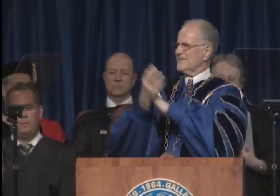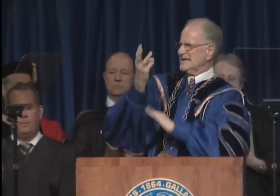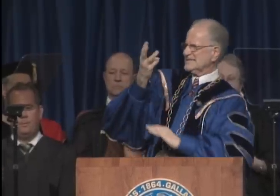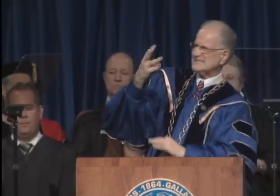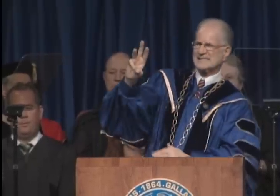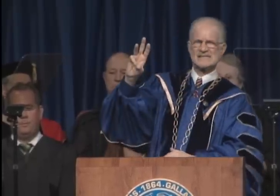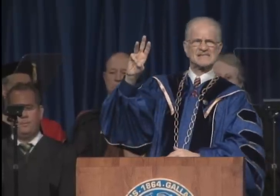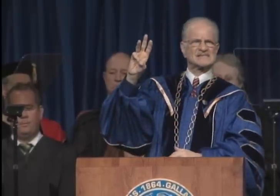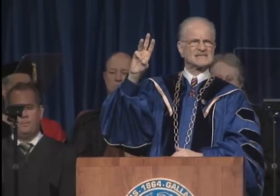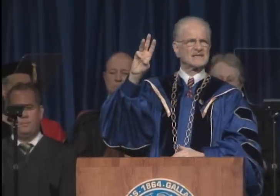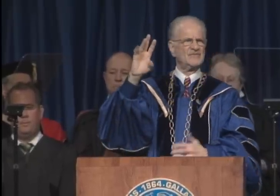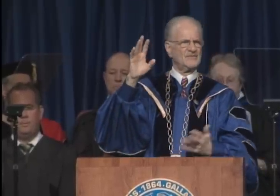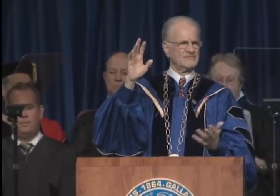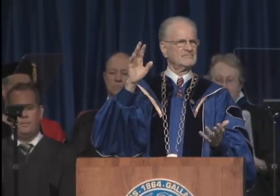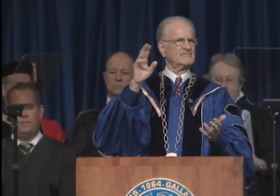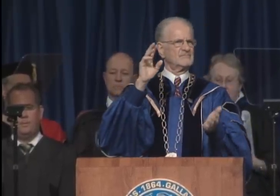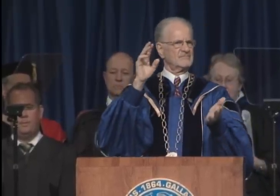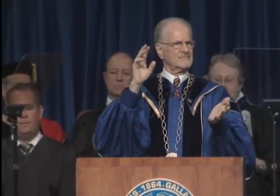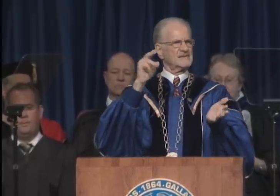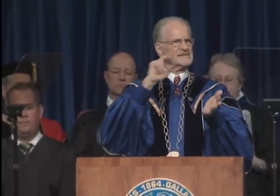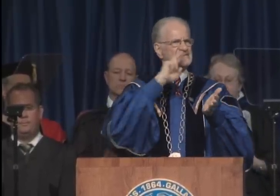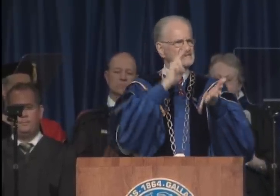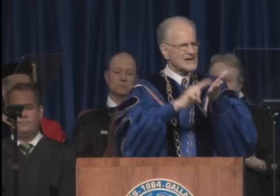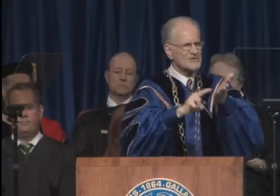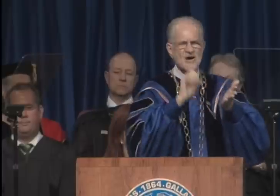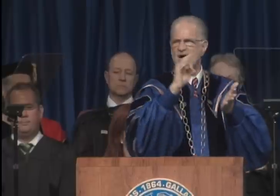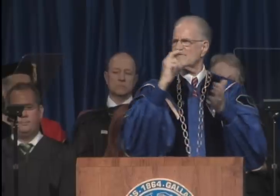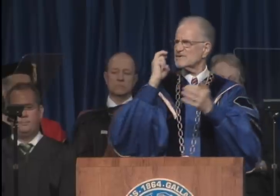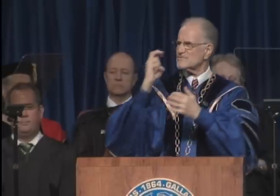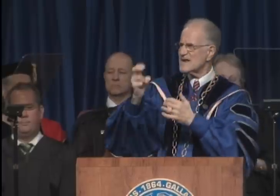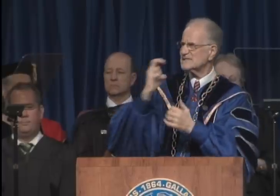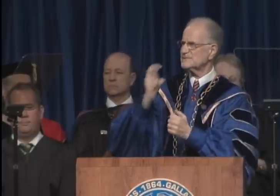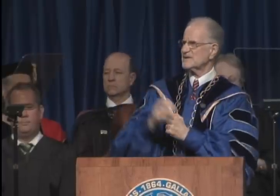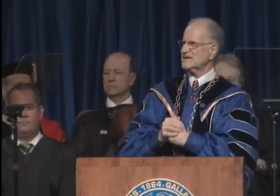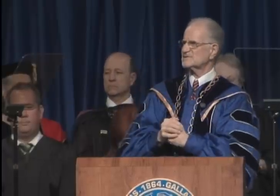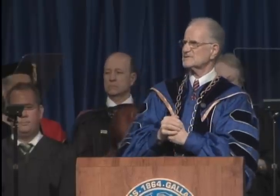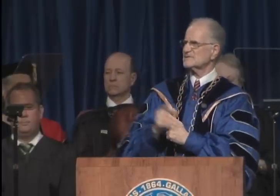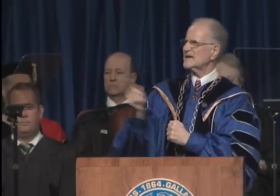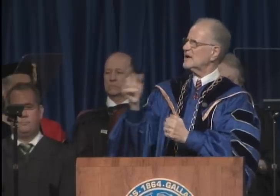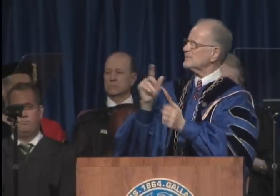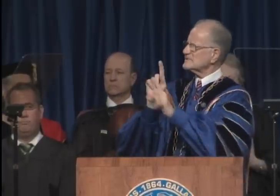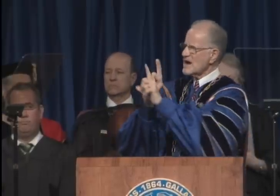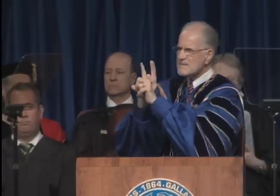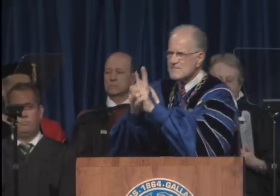the 16th Secretary of Transportation.